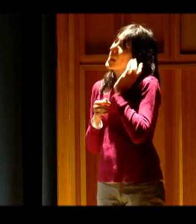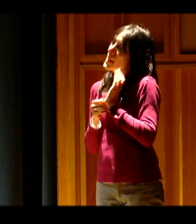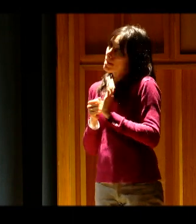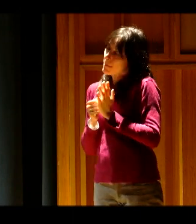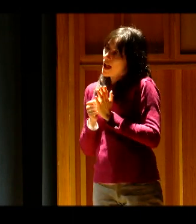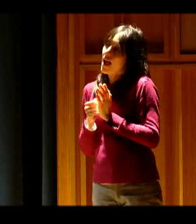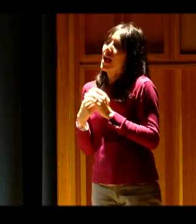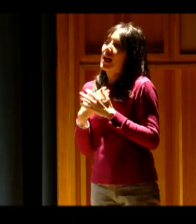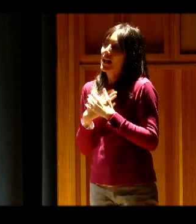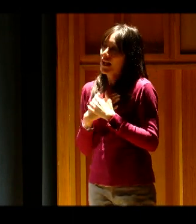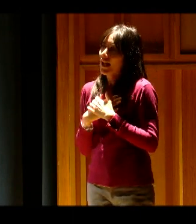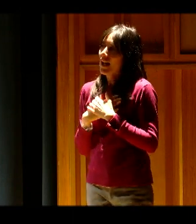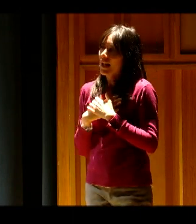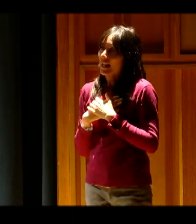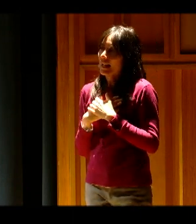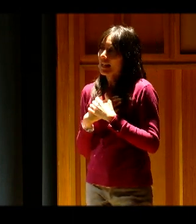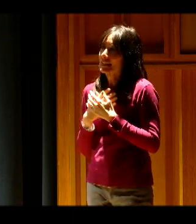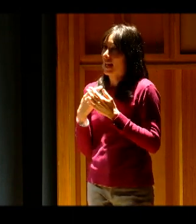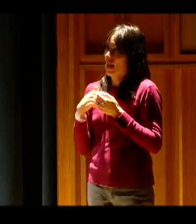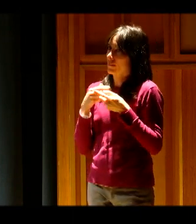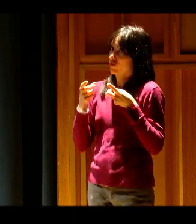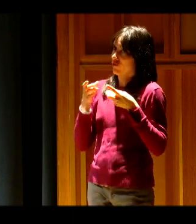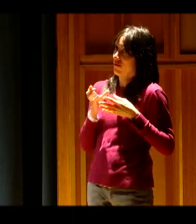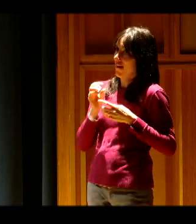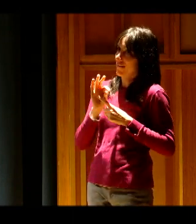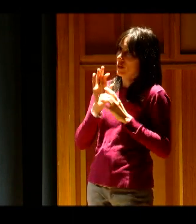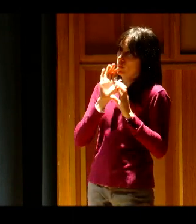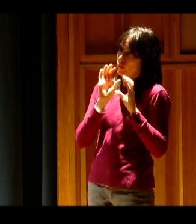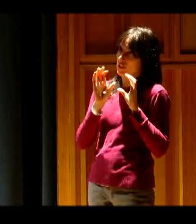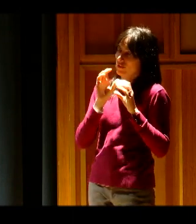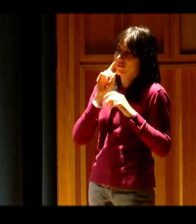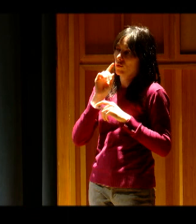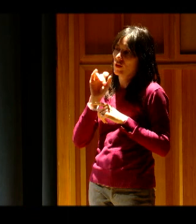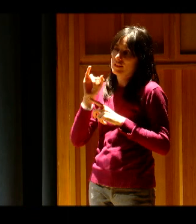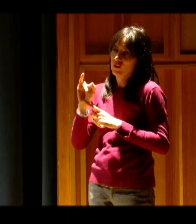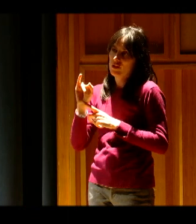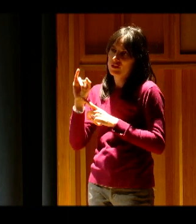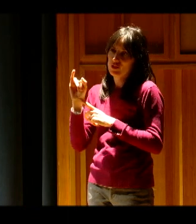As they say because I am director of communications for the International Institute of Conservation